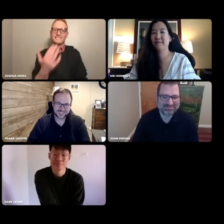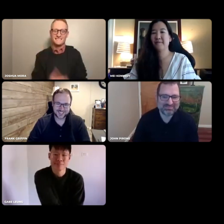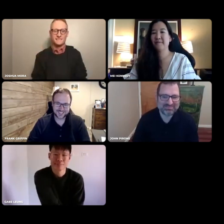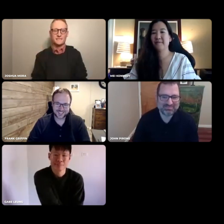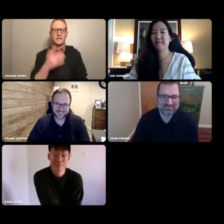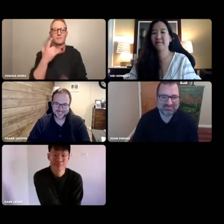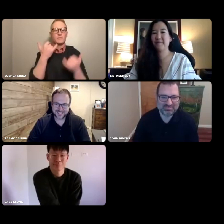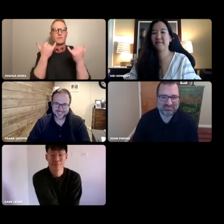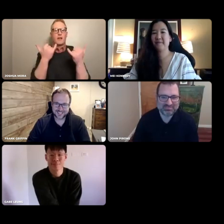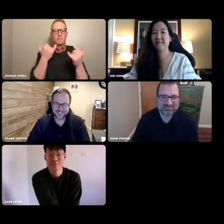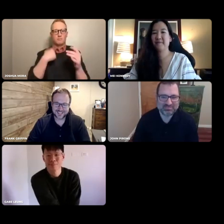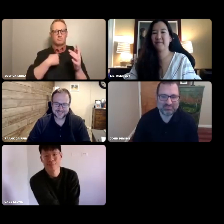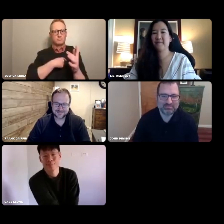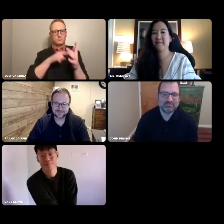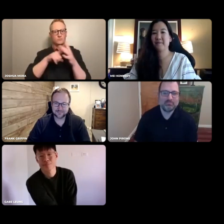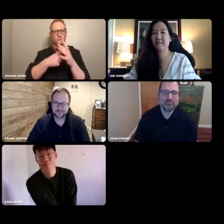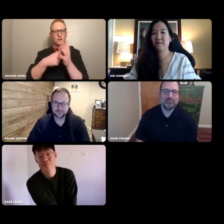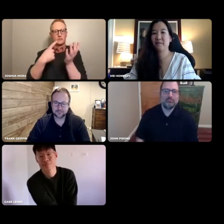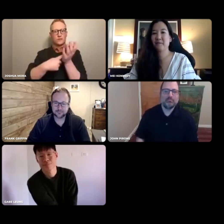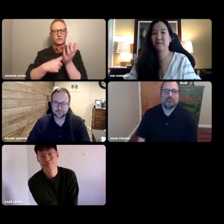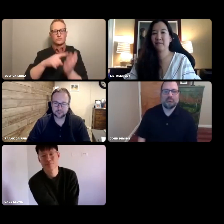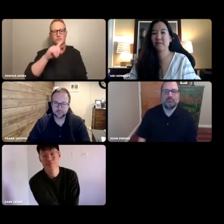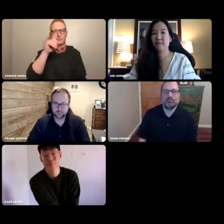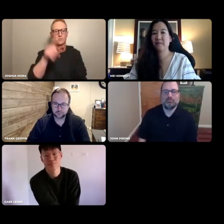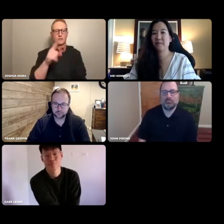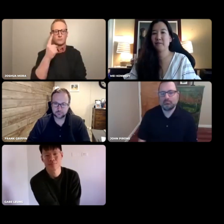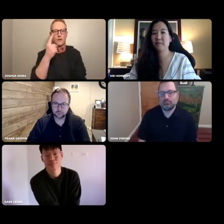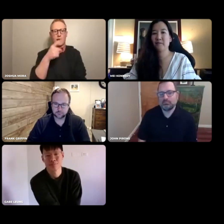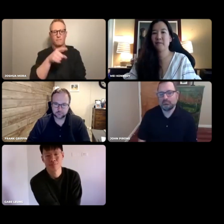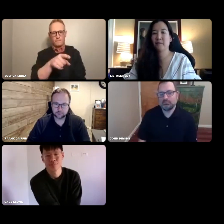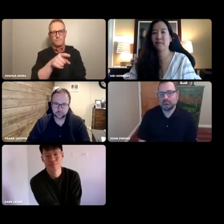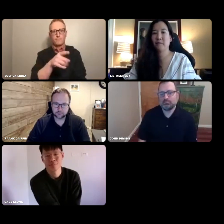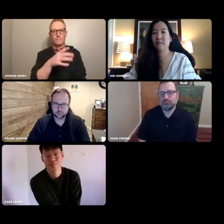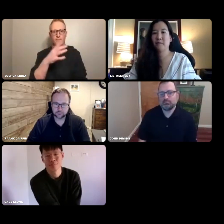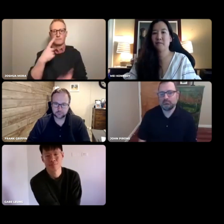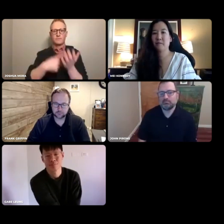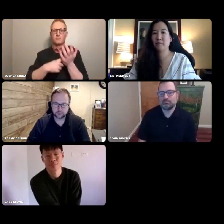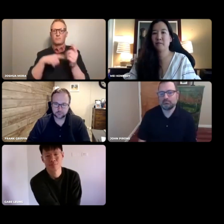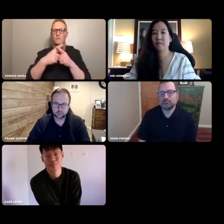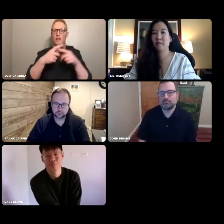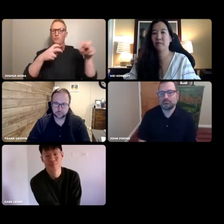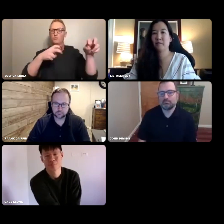Thank you so much.